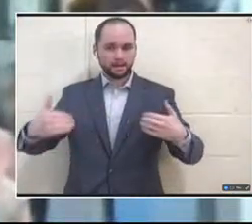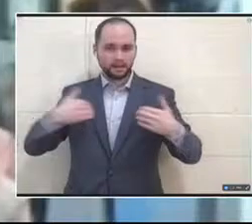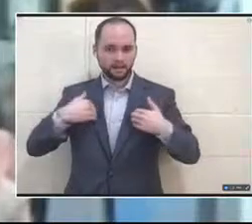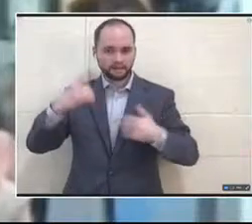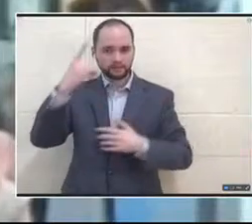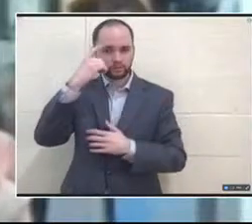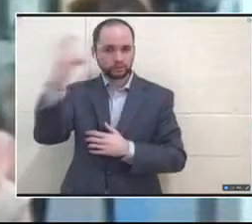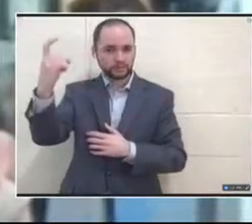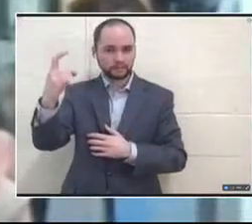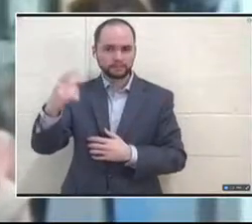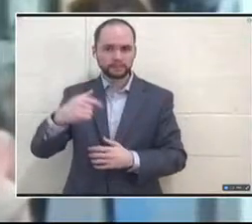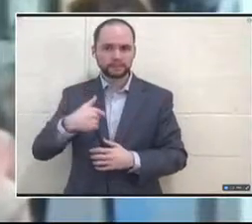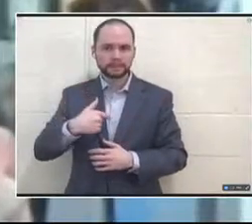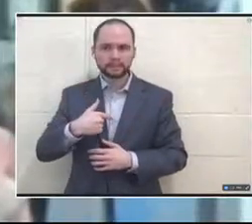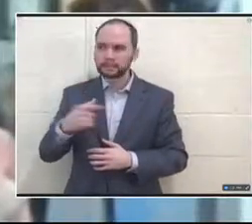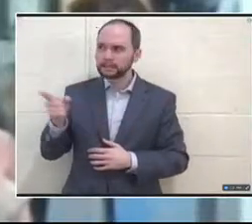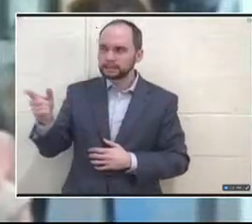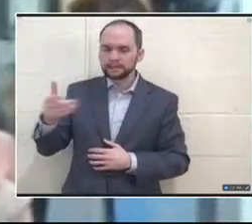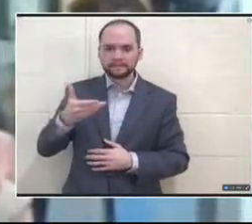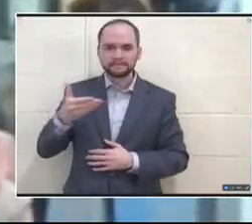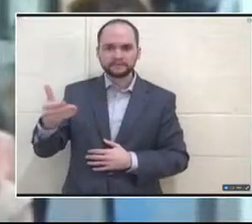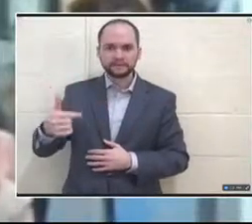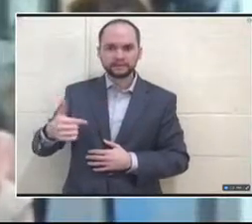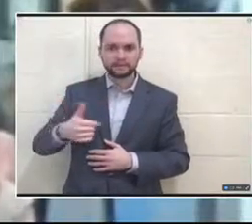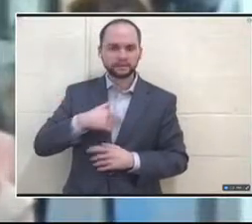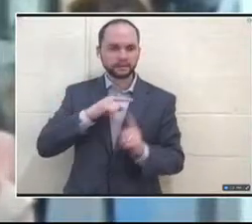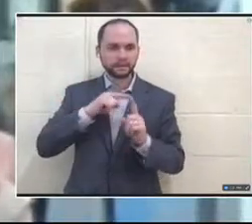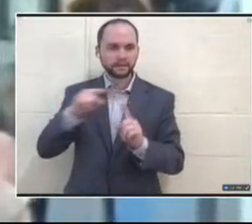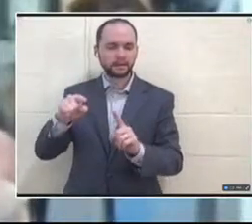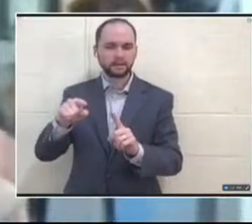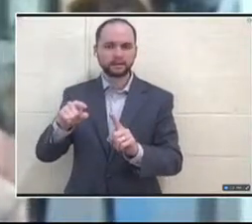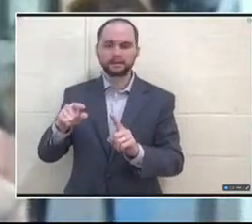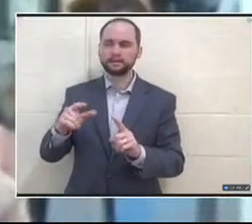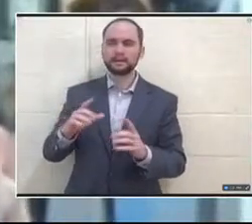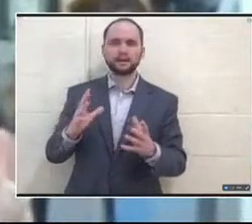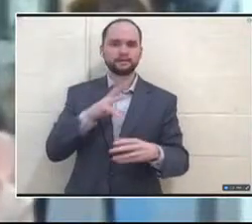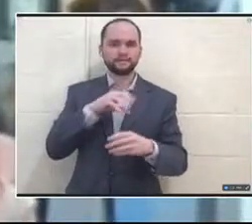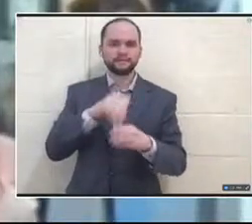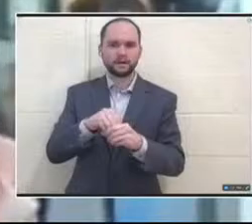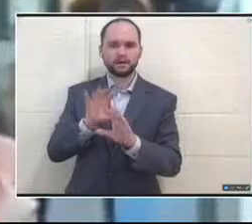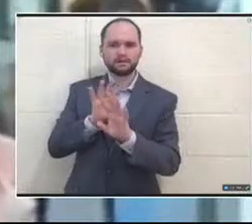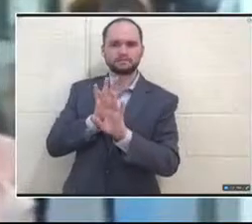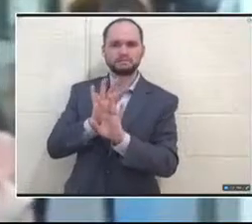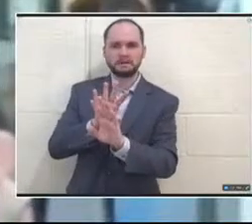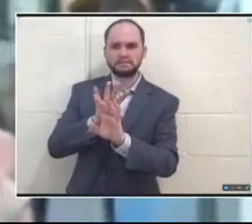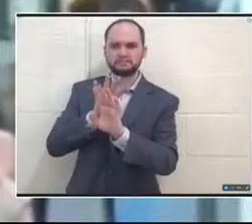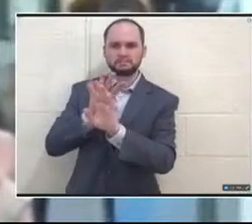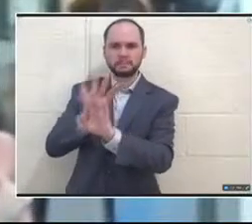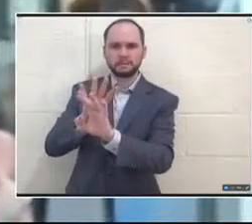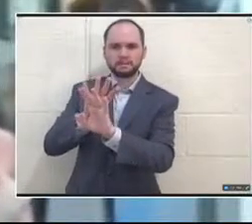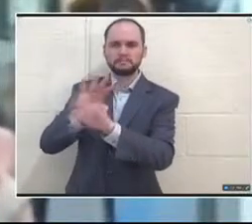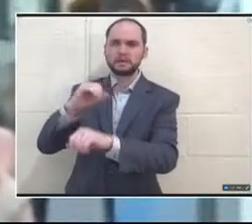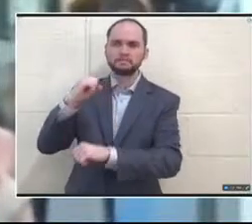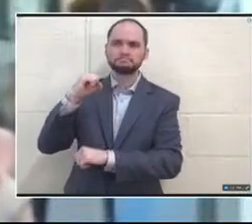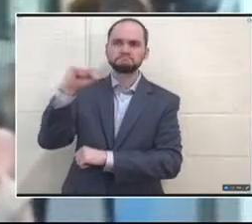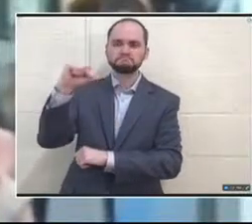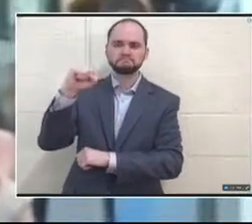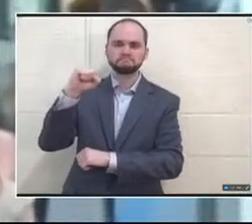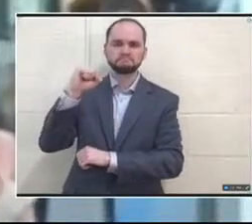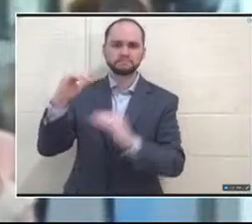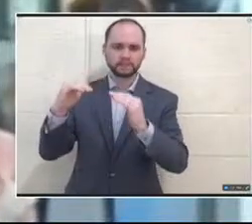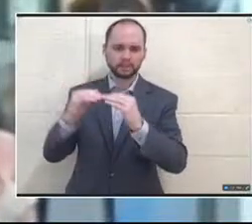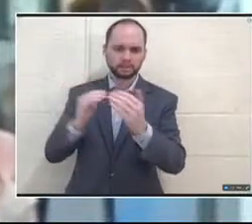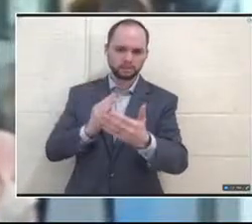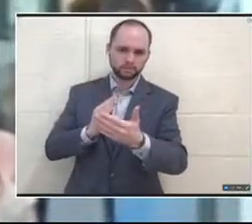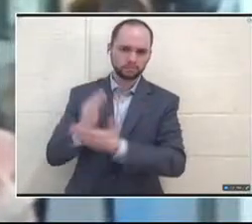buildup and anticipation and excitement and so many people and it was such a backup and a jam